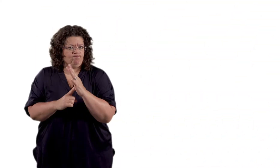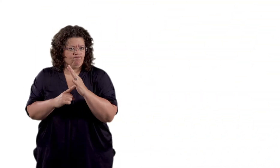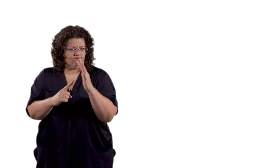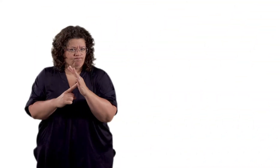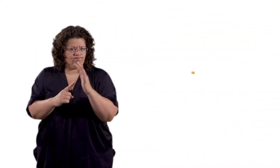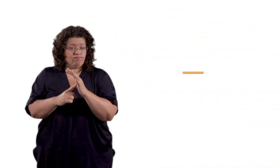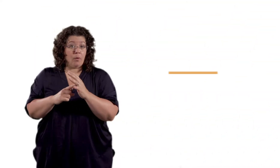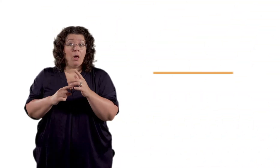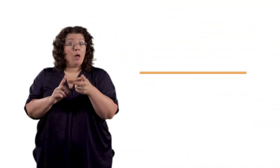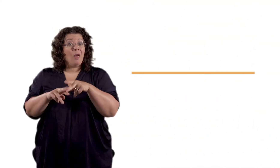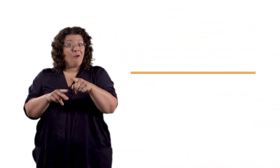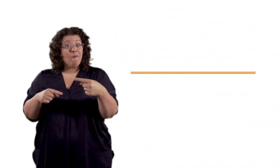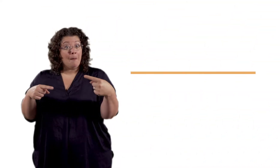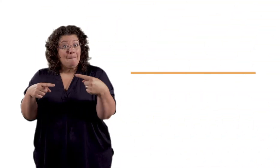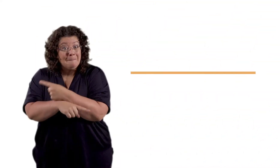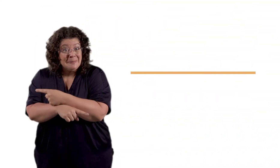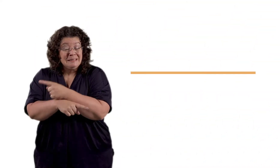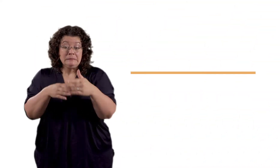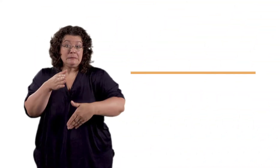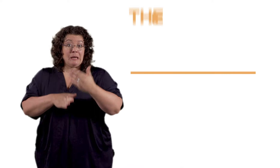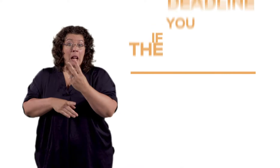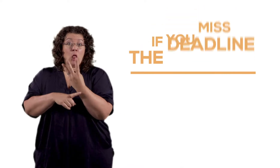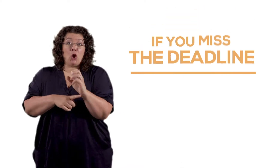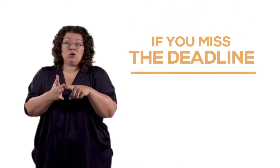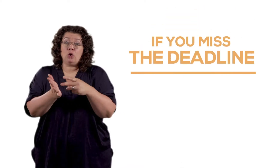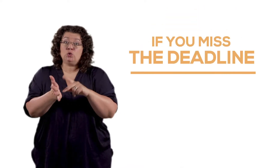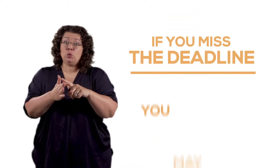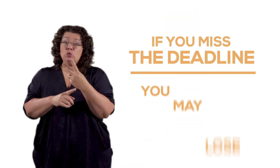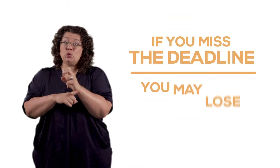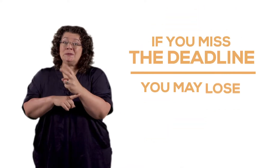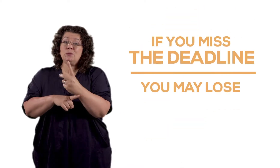those who don't, and miss the deadline of 30th of June 2021 will stop